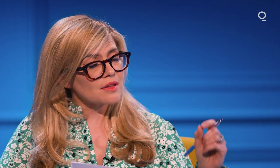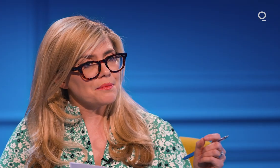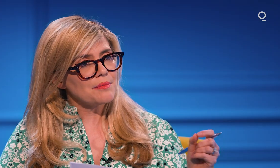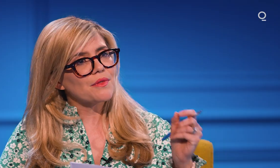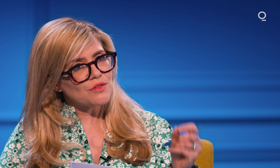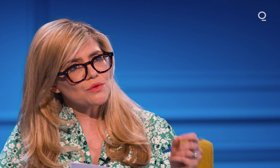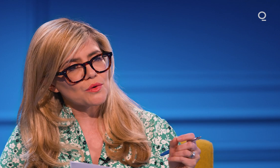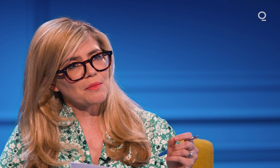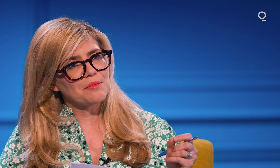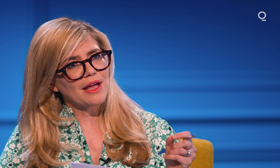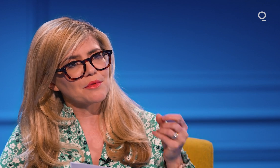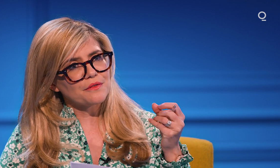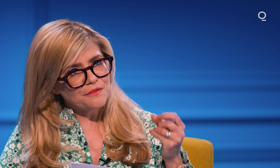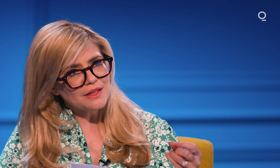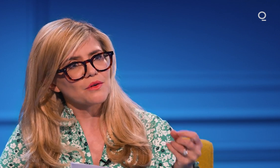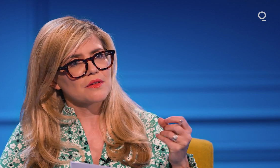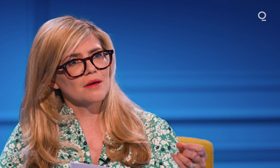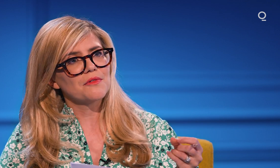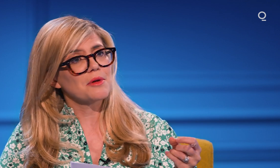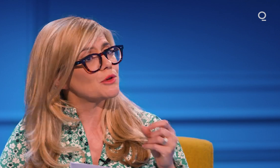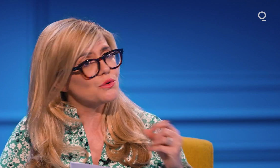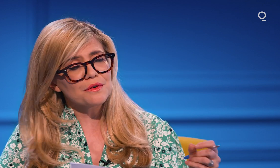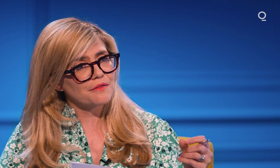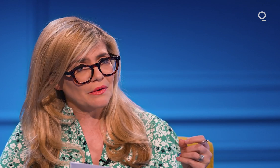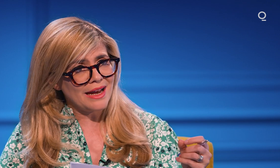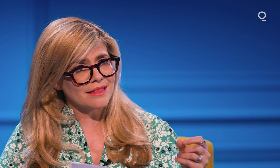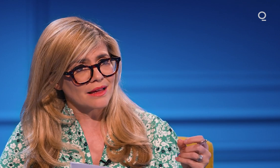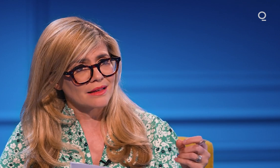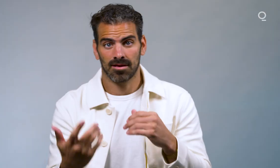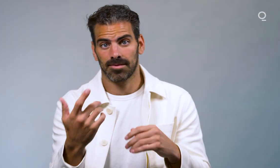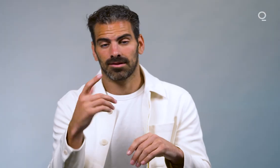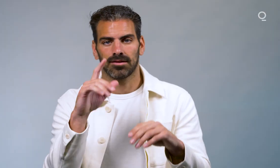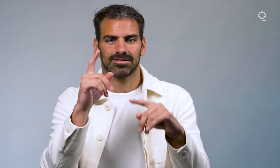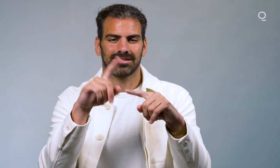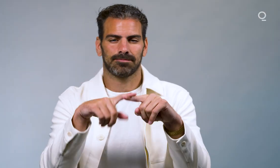But for some people they do talk about being able to feel some of the beat but you couldn't feel anything.